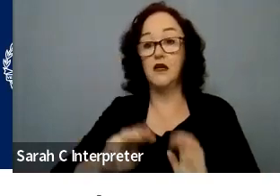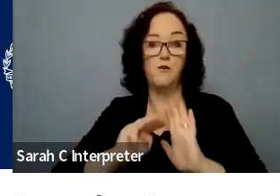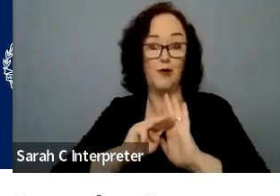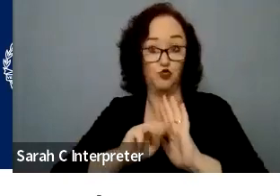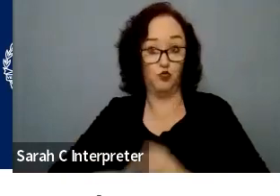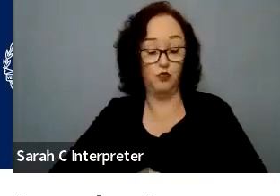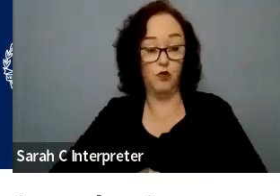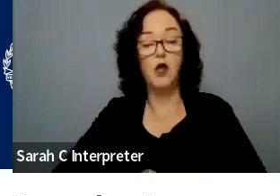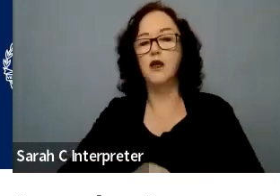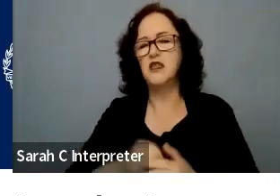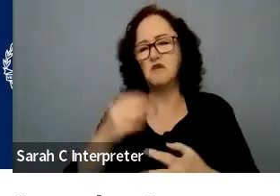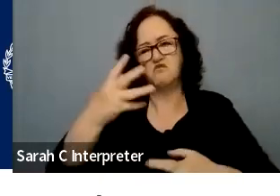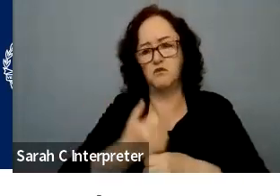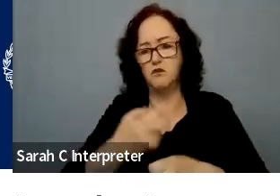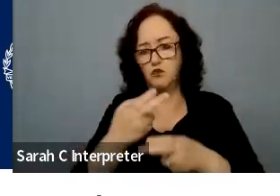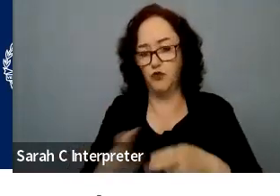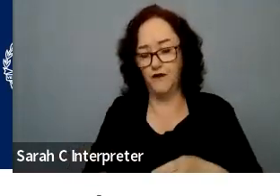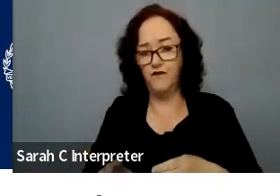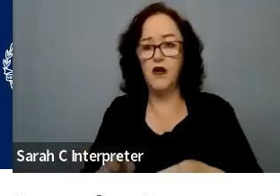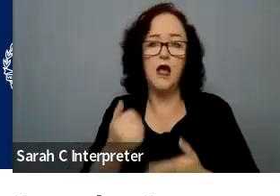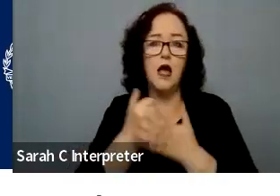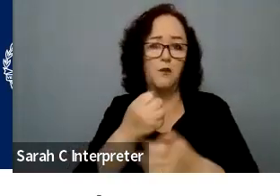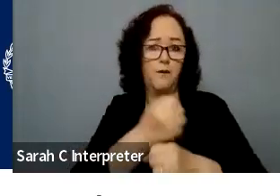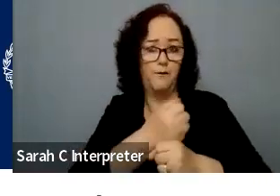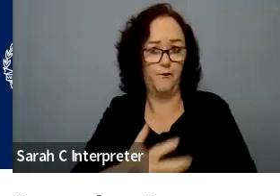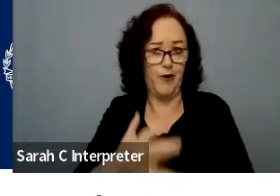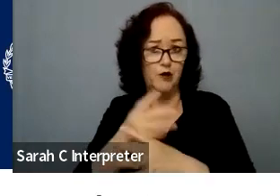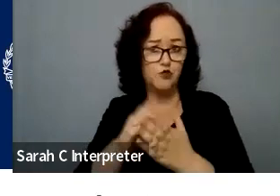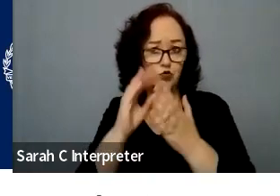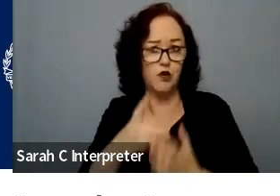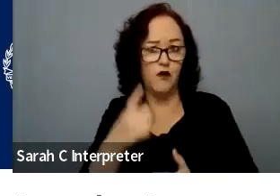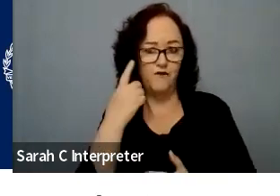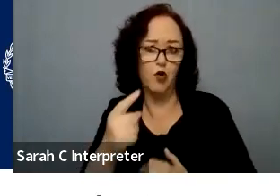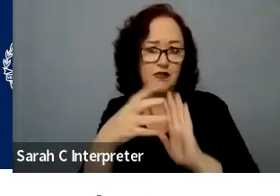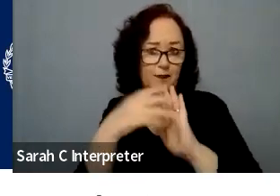for participation in the simulation and you can see what the topics are, you know,